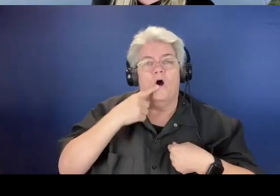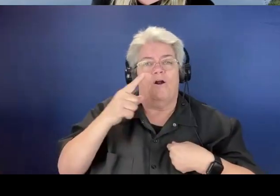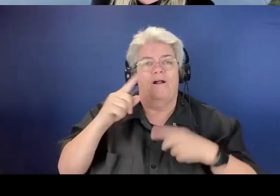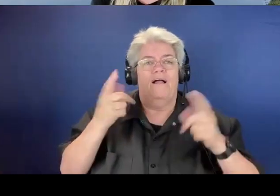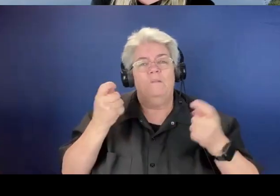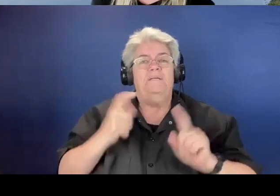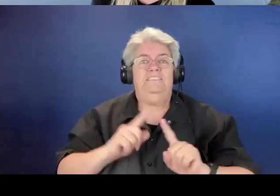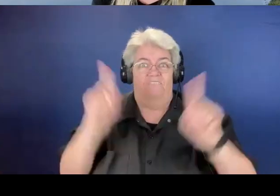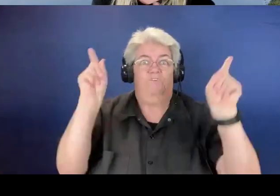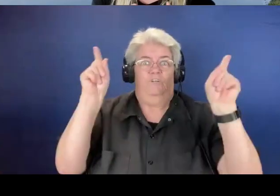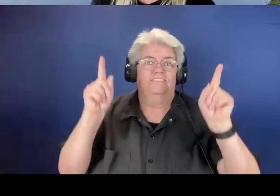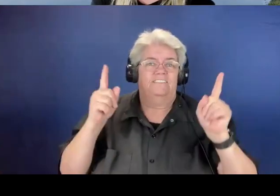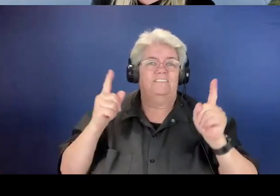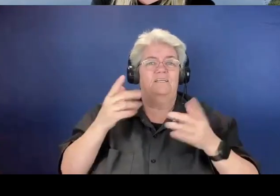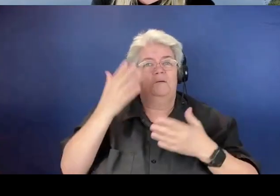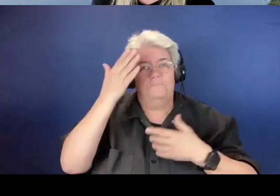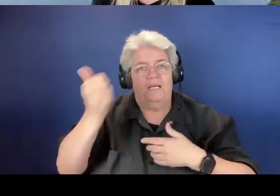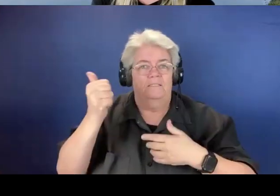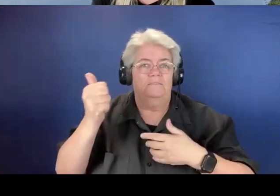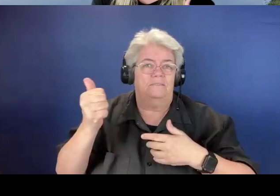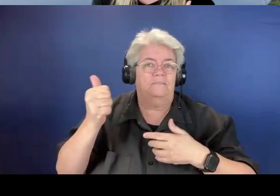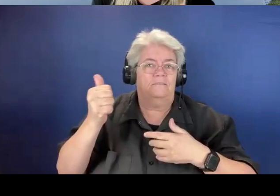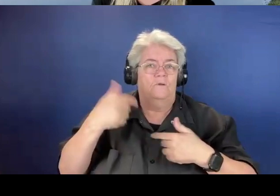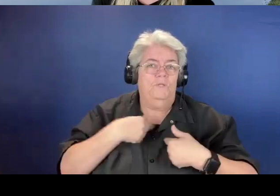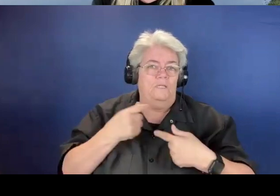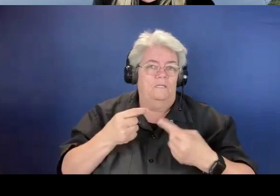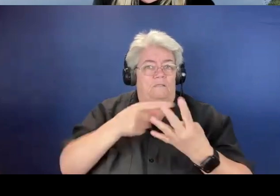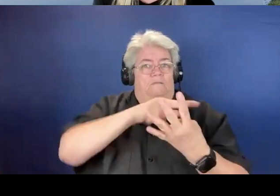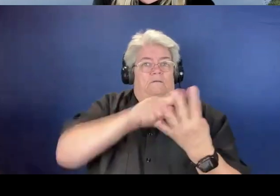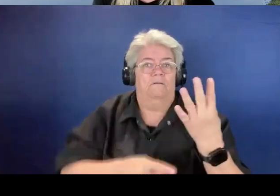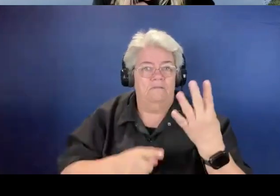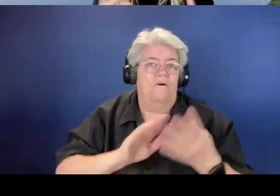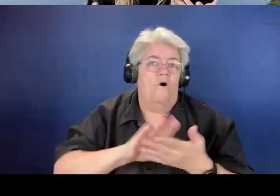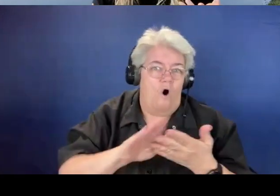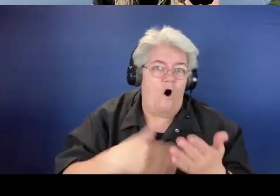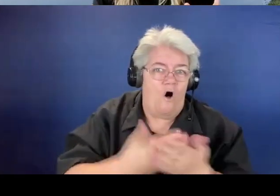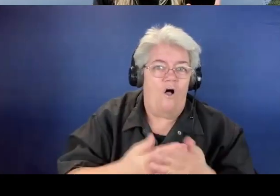But this presentation really what we're covering is going to apply for any of